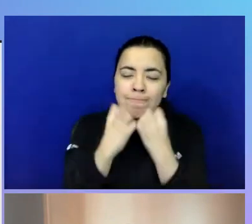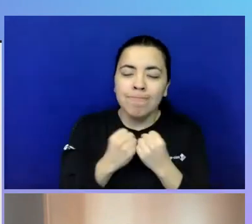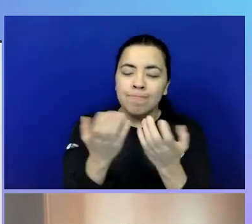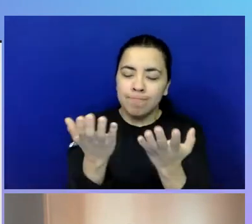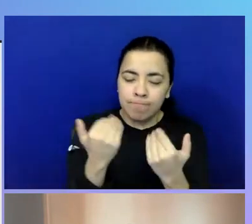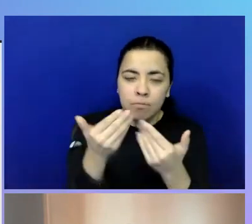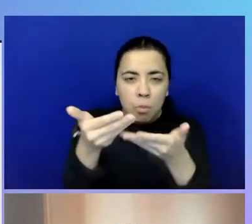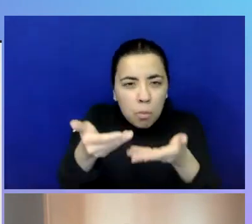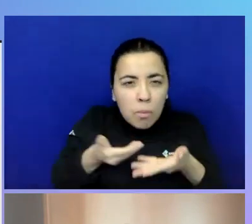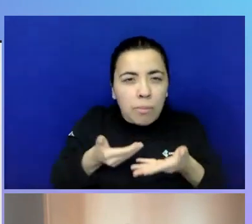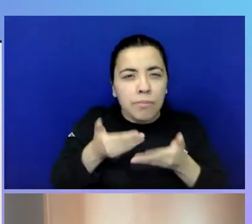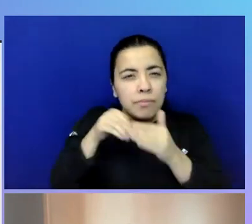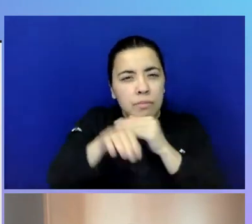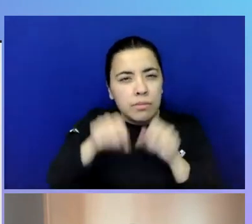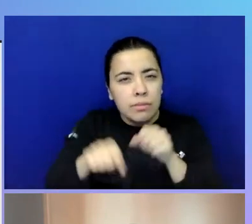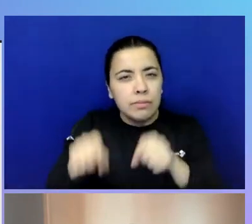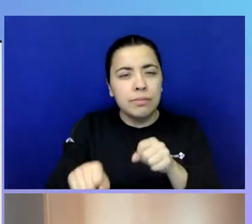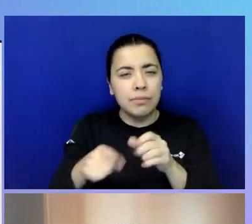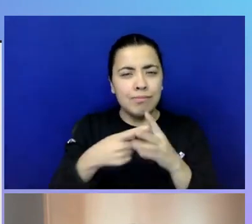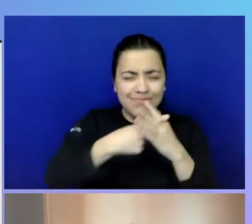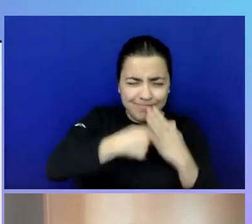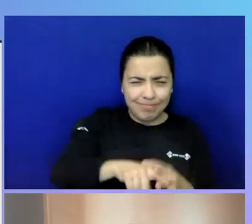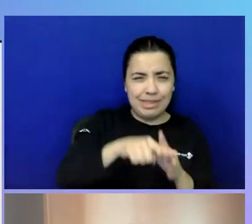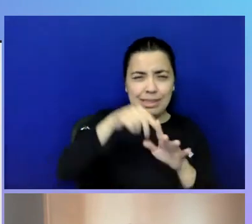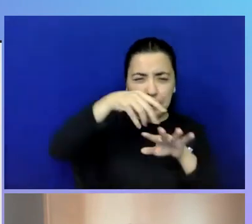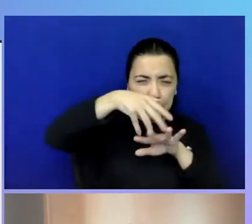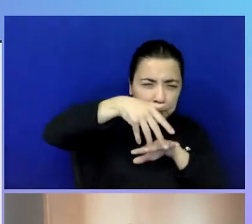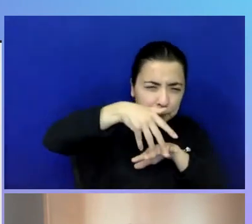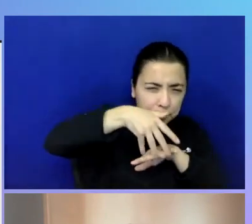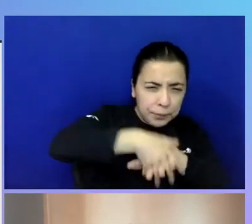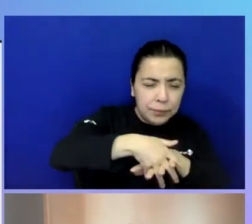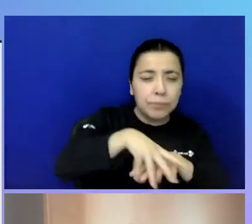the very beginning. Um, and because a migration not only is